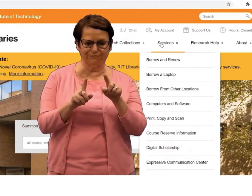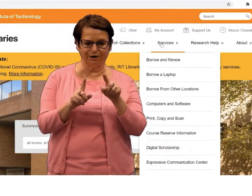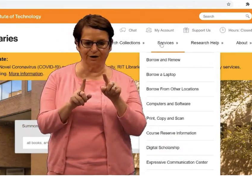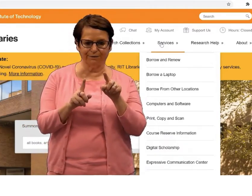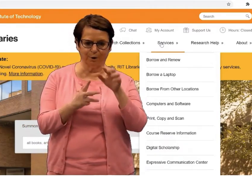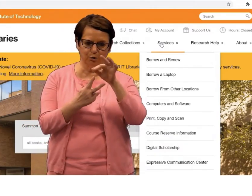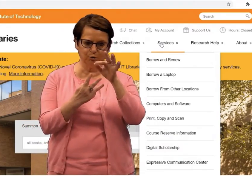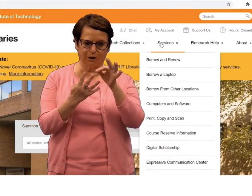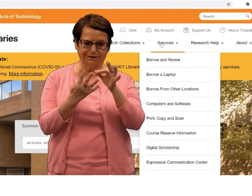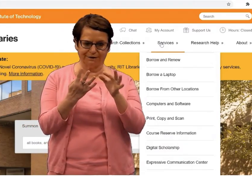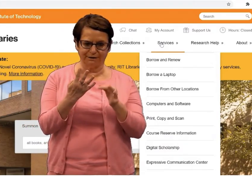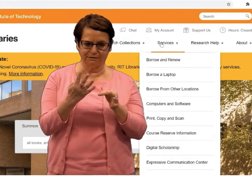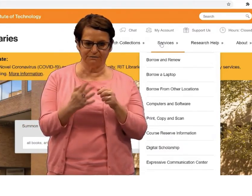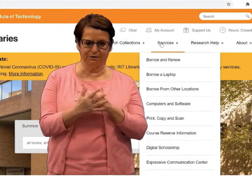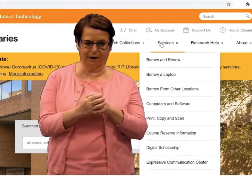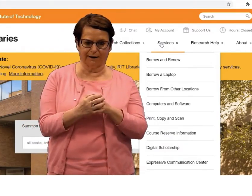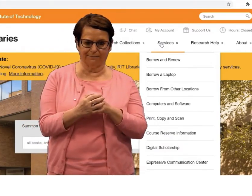You can see all of the different options.